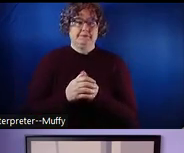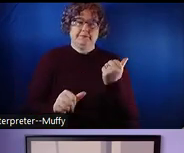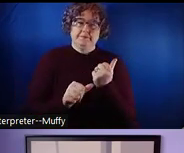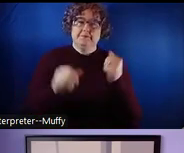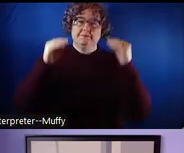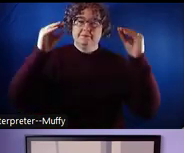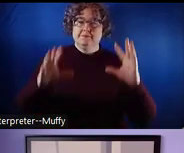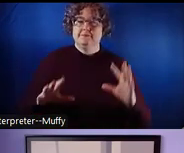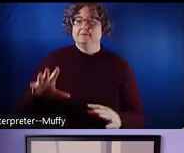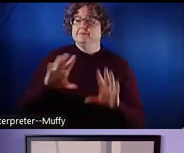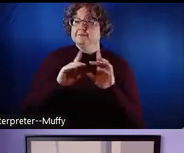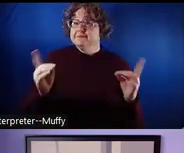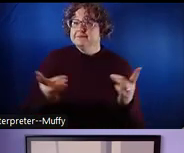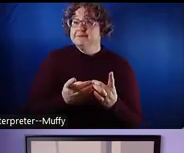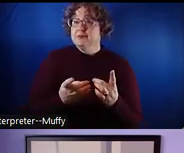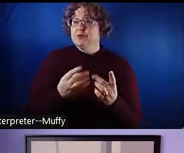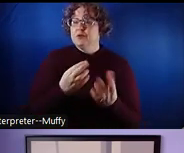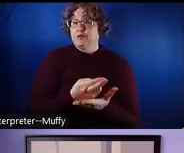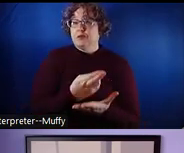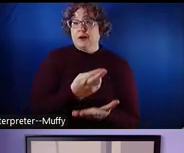in the Department of Rehabilitation Medicine.